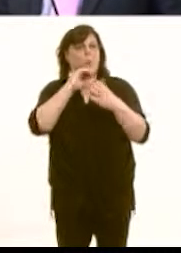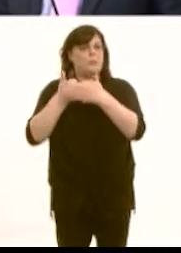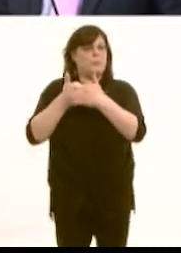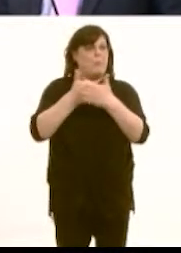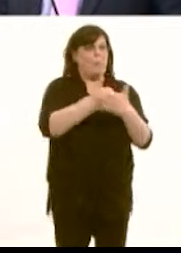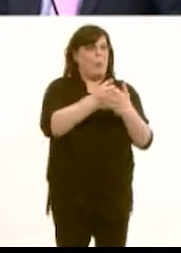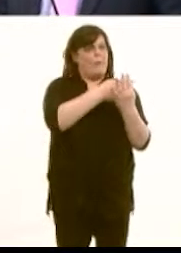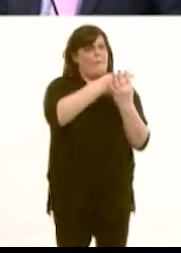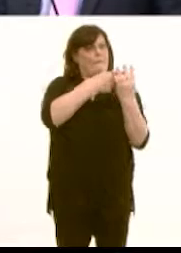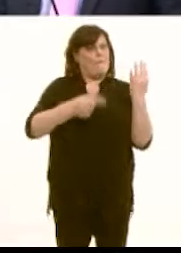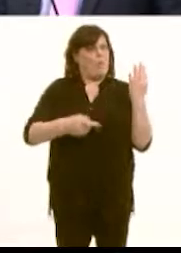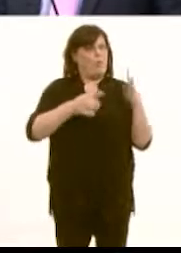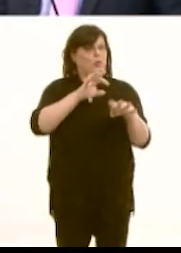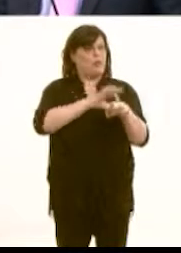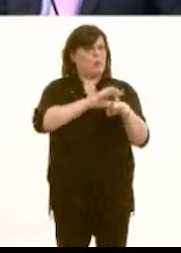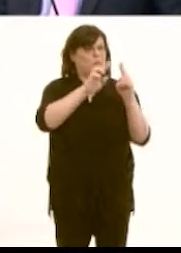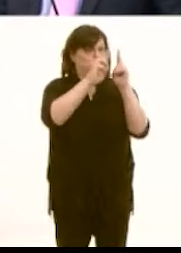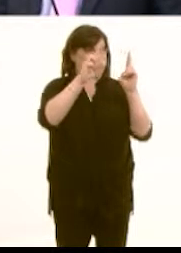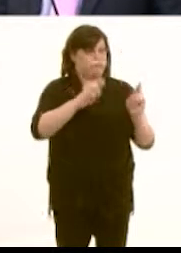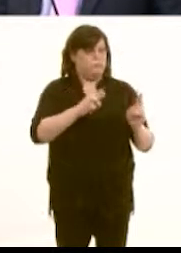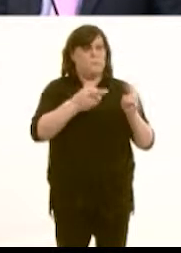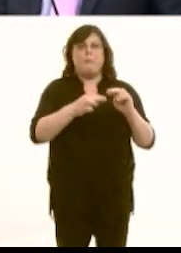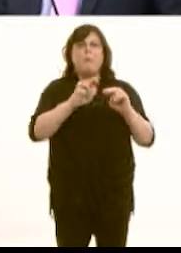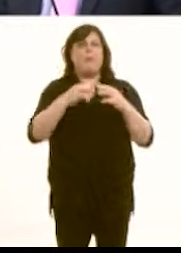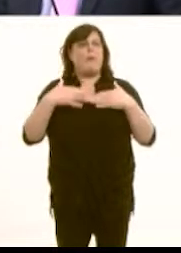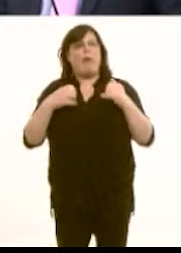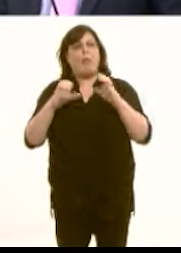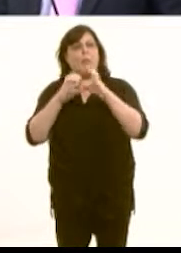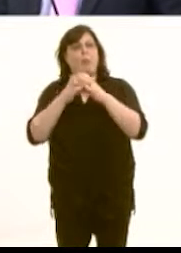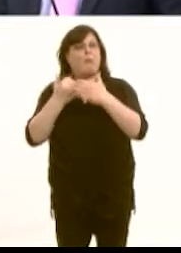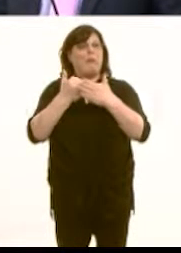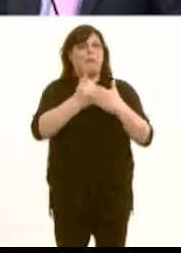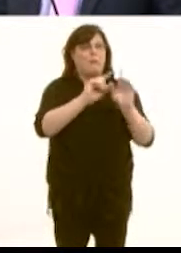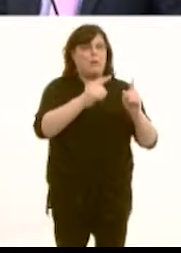If thatís not possible, then other practices are able to take over the practices that no